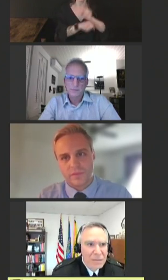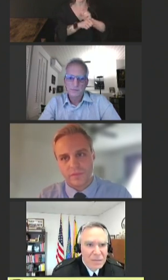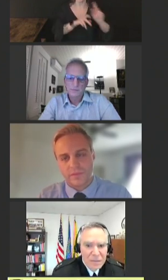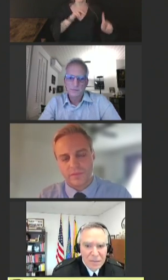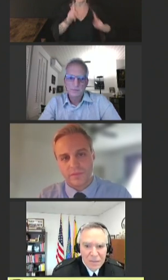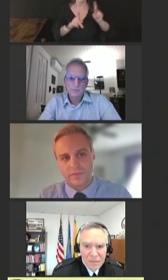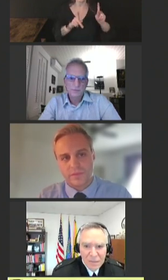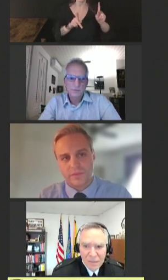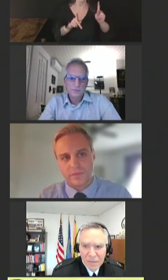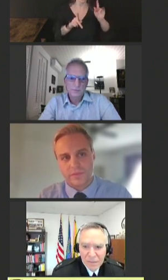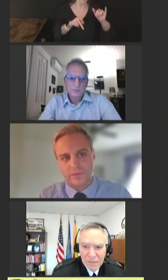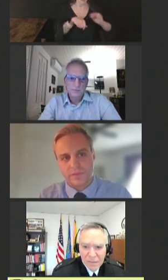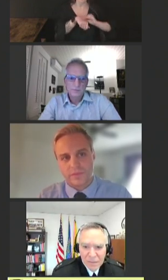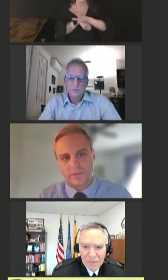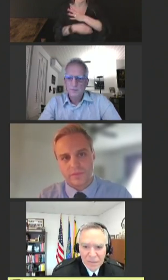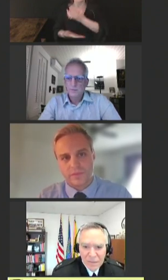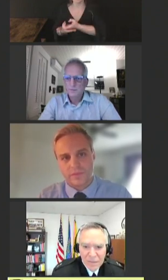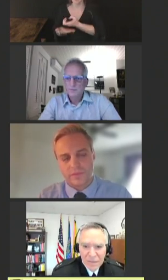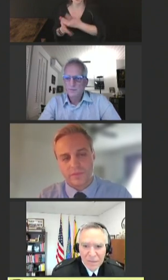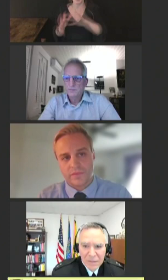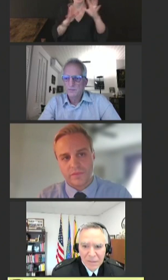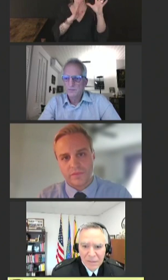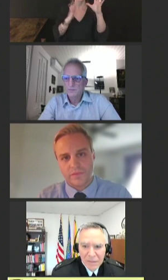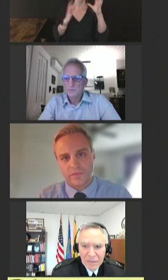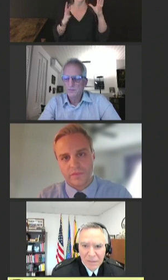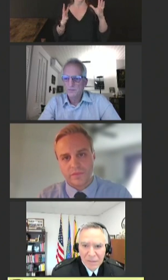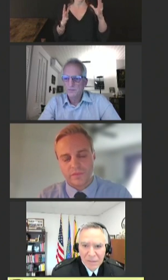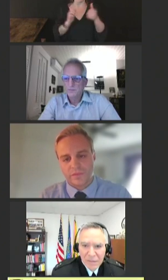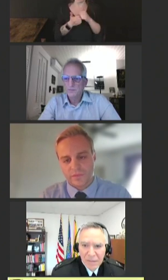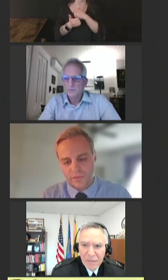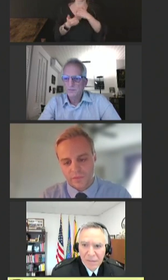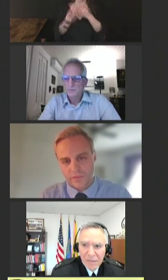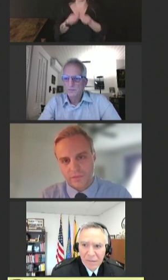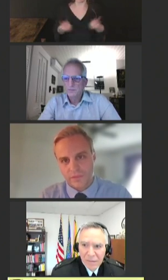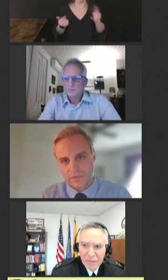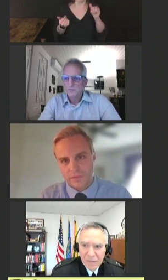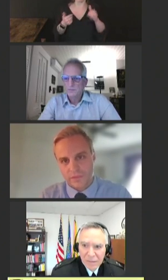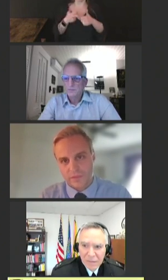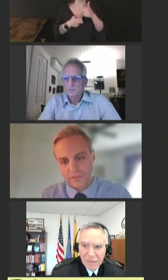how to really solve this problem and specifically from the angle of vaccines, I think, like,